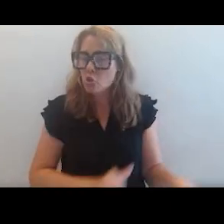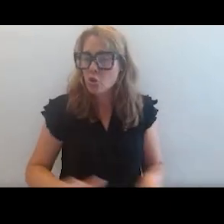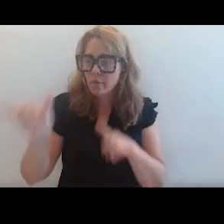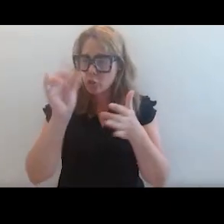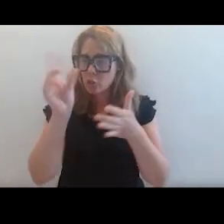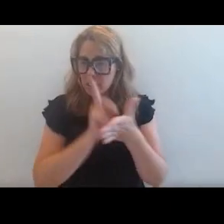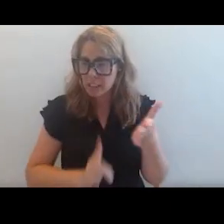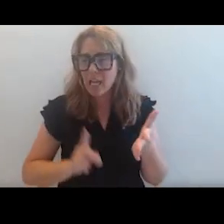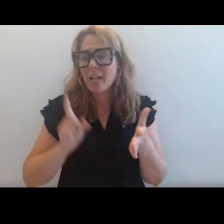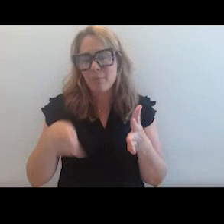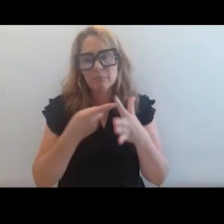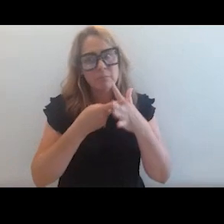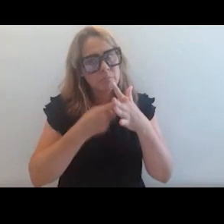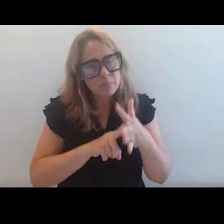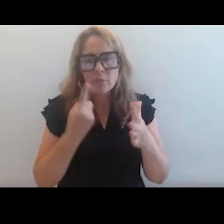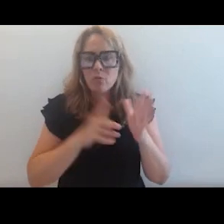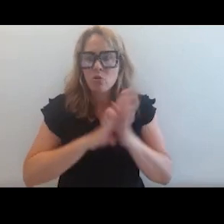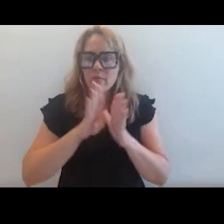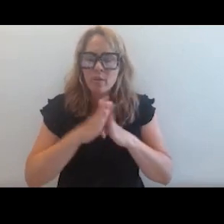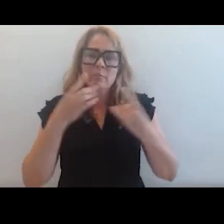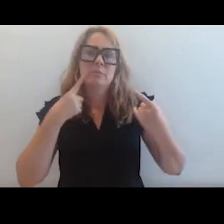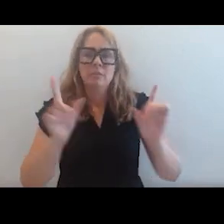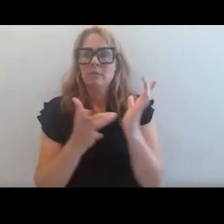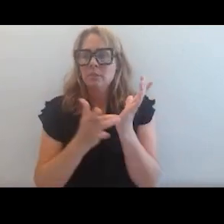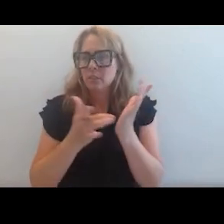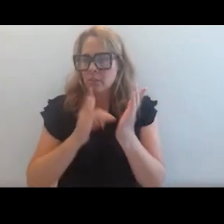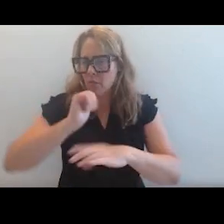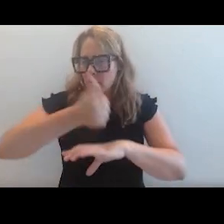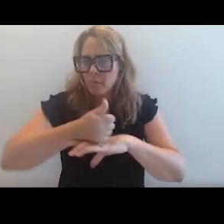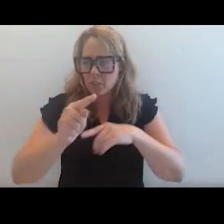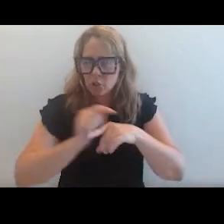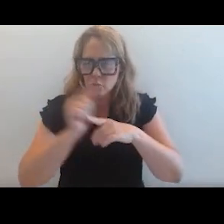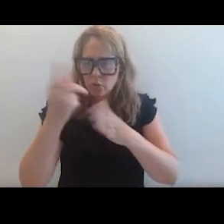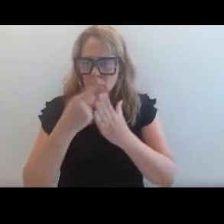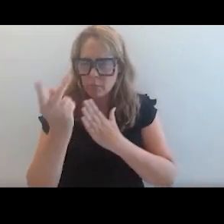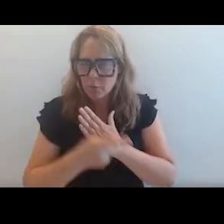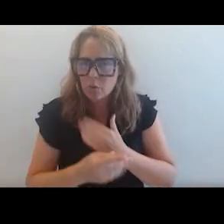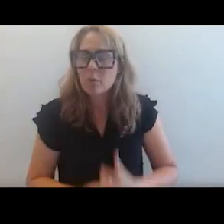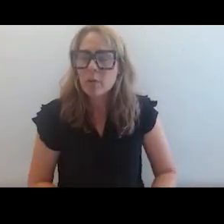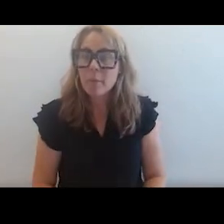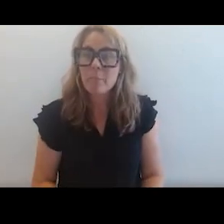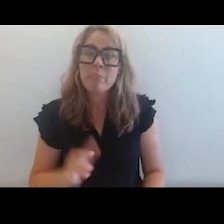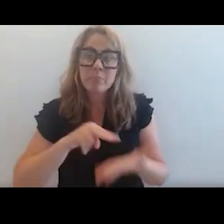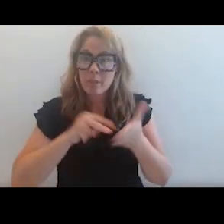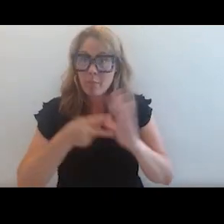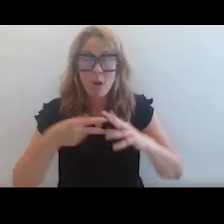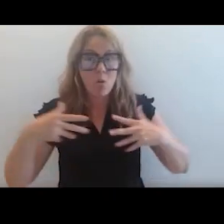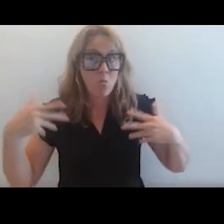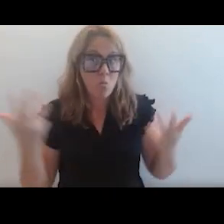developing a successful technology-based training program. This means thinking about every user’s